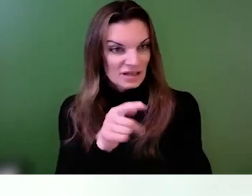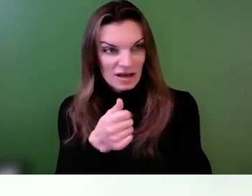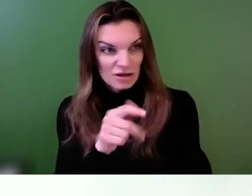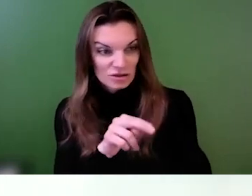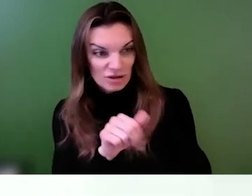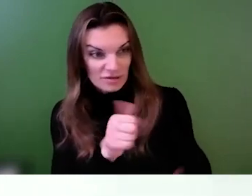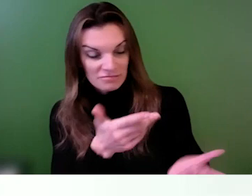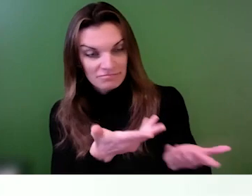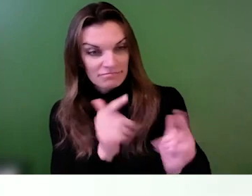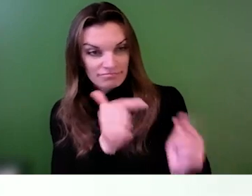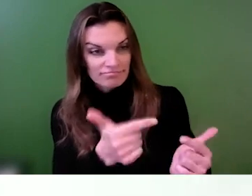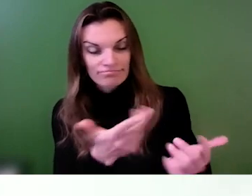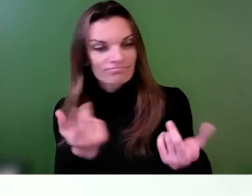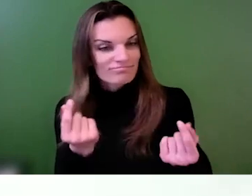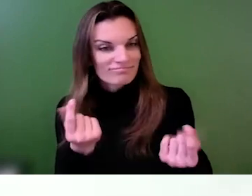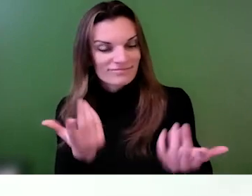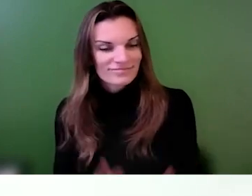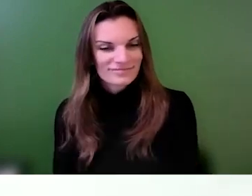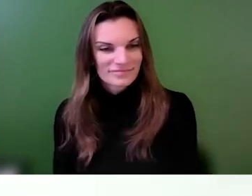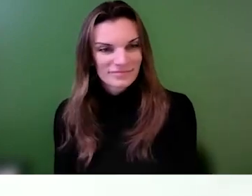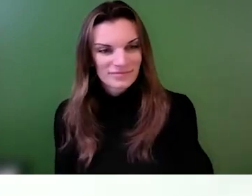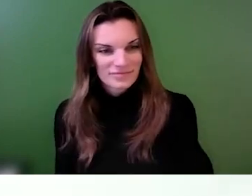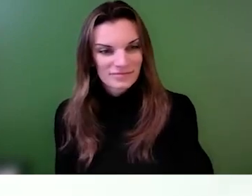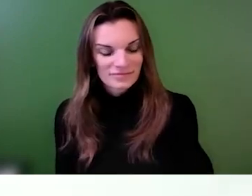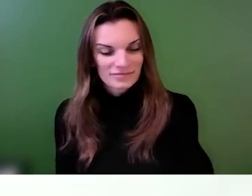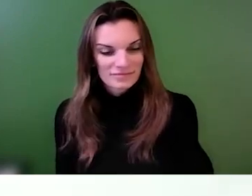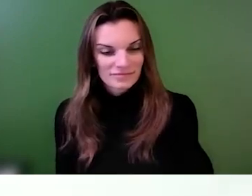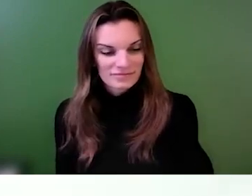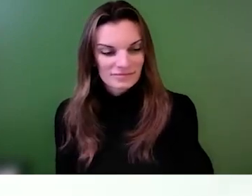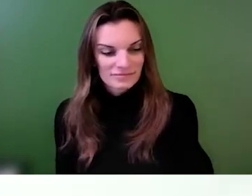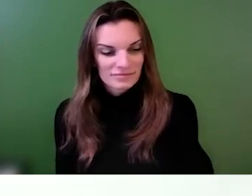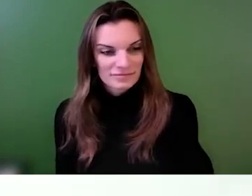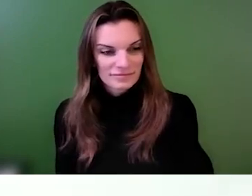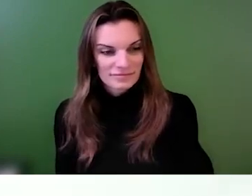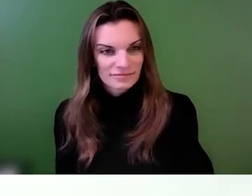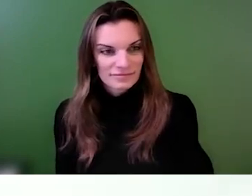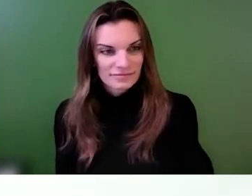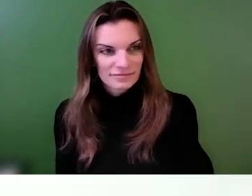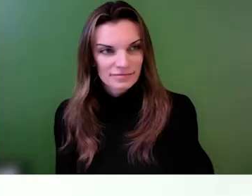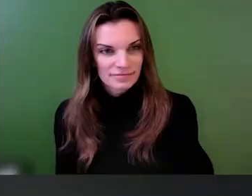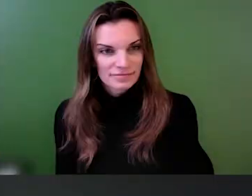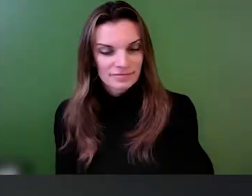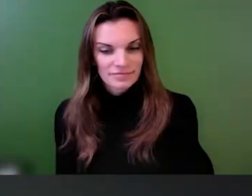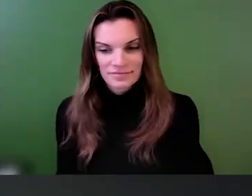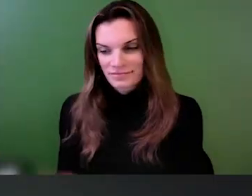rest of the program. Thank you